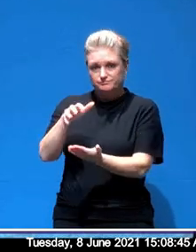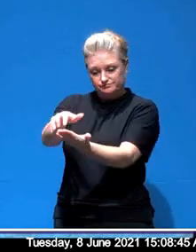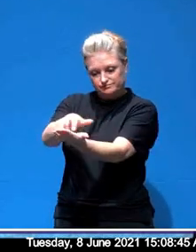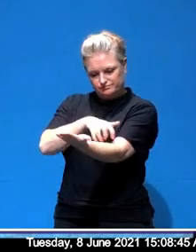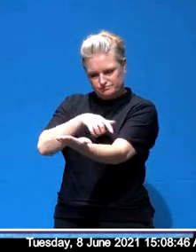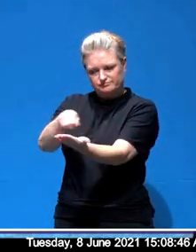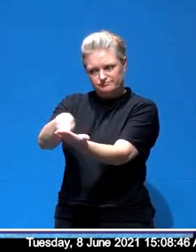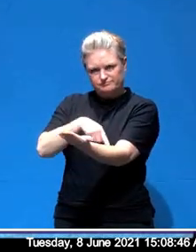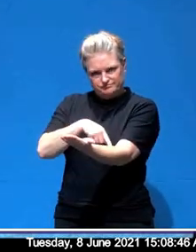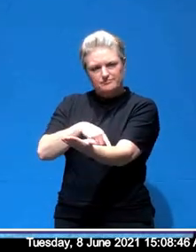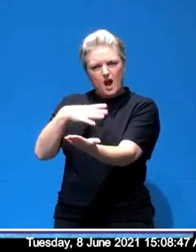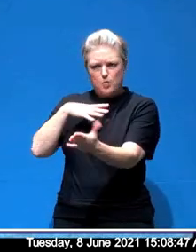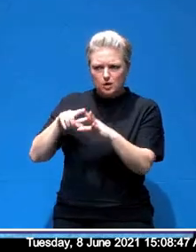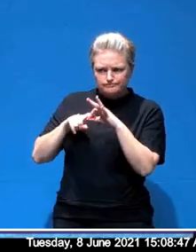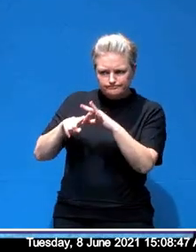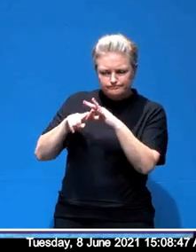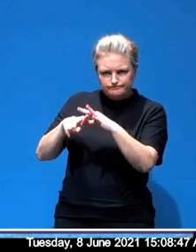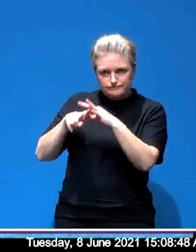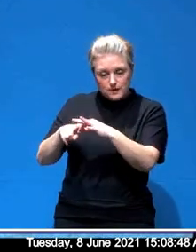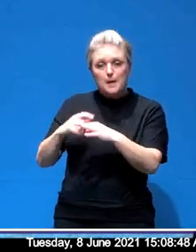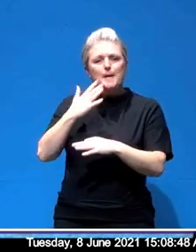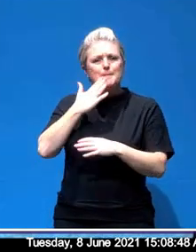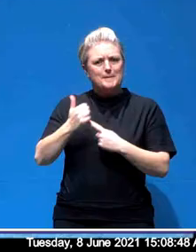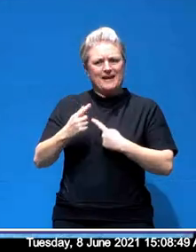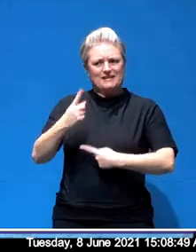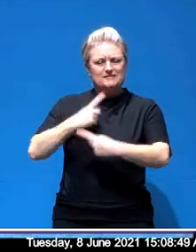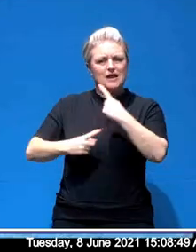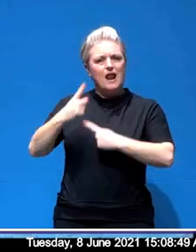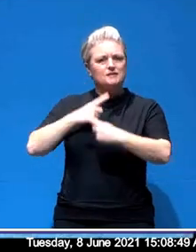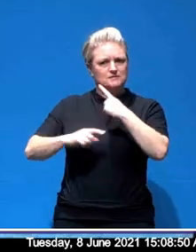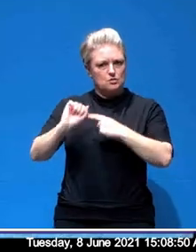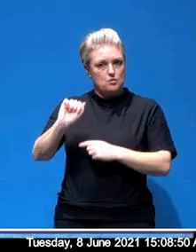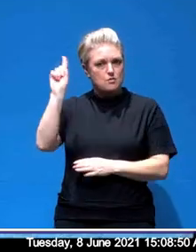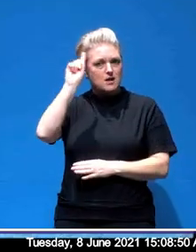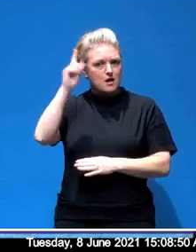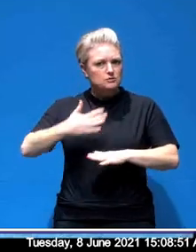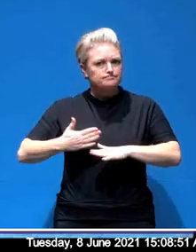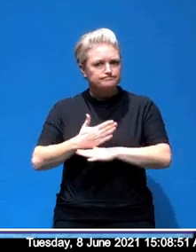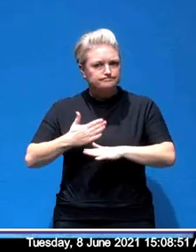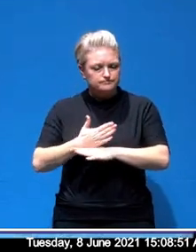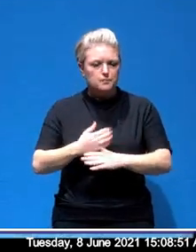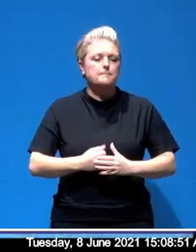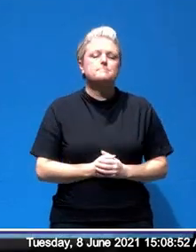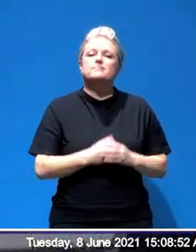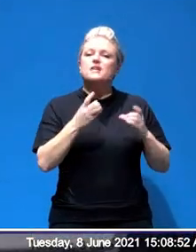First of all, can you tell the Royal Commissioners your current role? I'm the Director of Accommodation Services with the